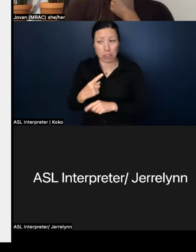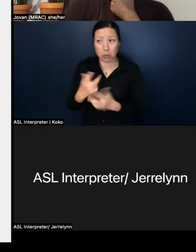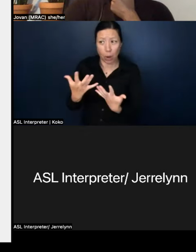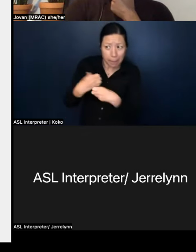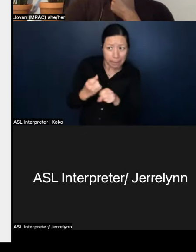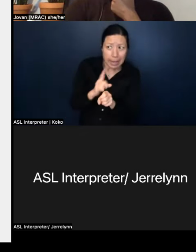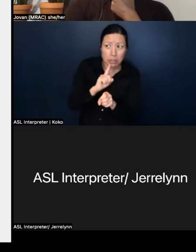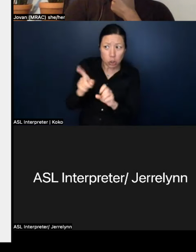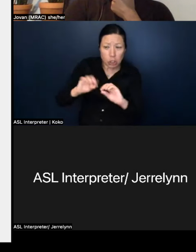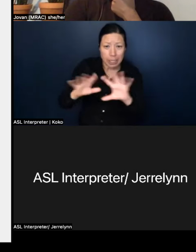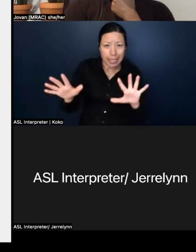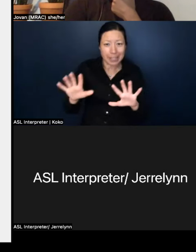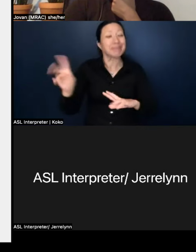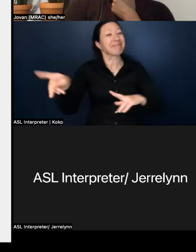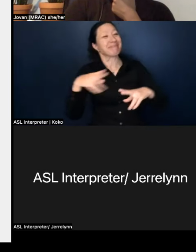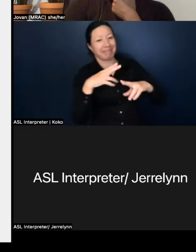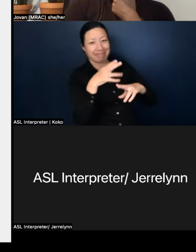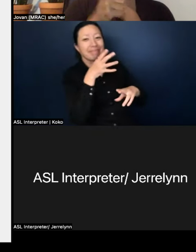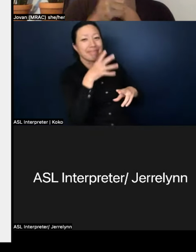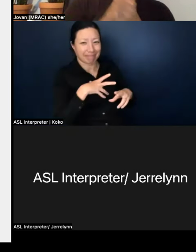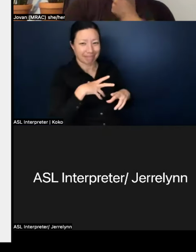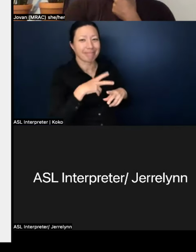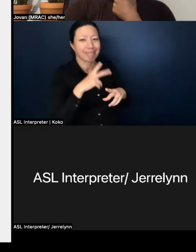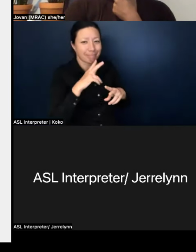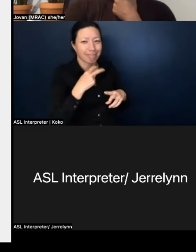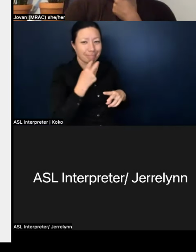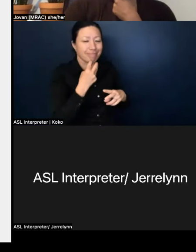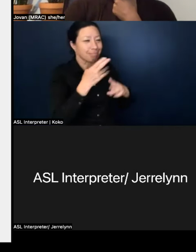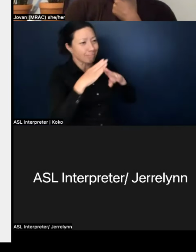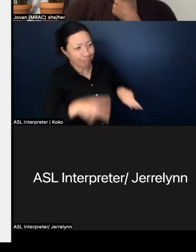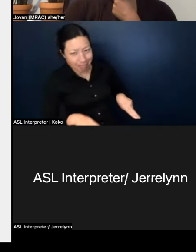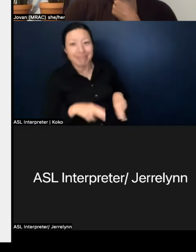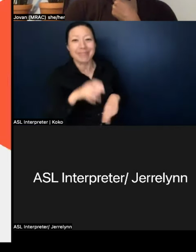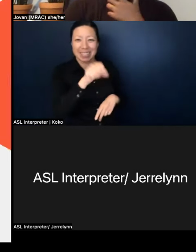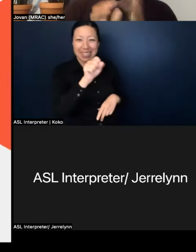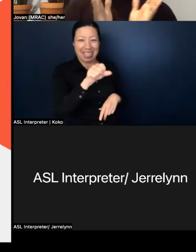[Melissa] Sorry, I was muted. Yes, that does, thank you. - [Mirella] It's okay. Okay, great, awesome.